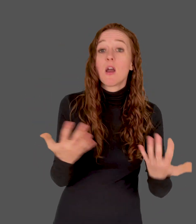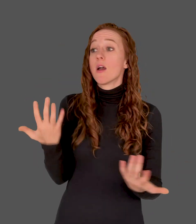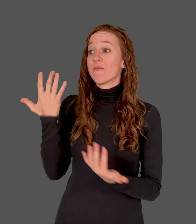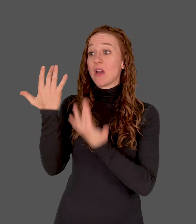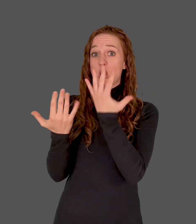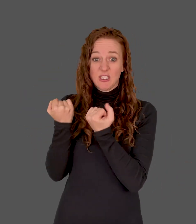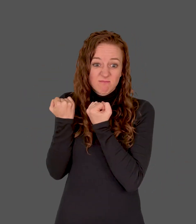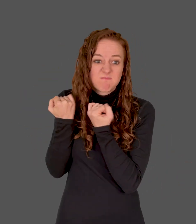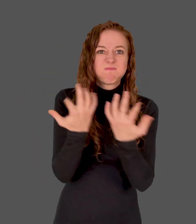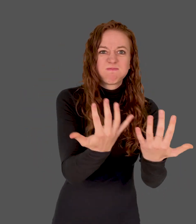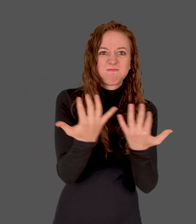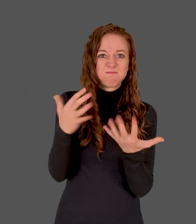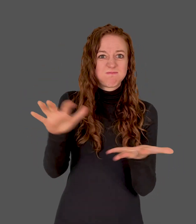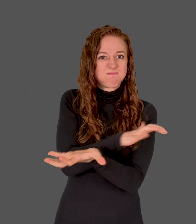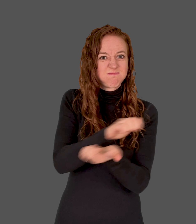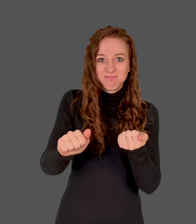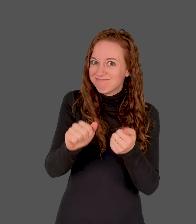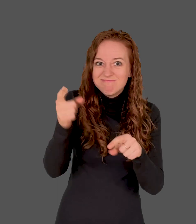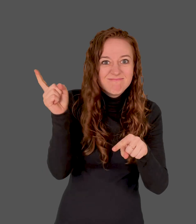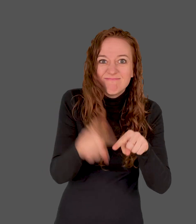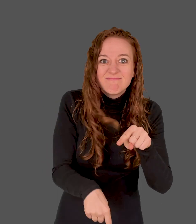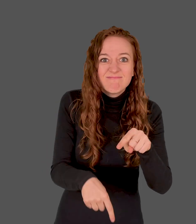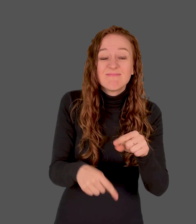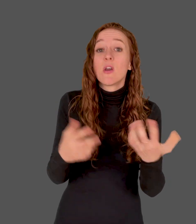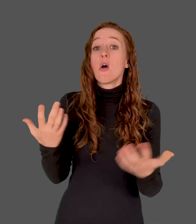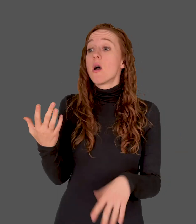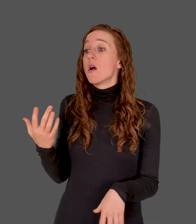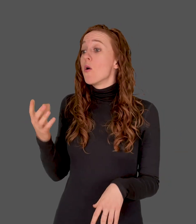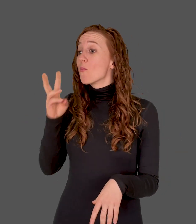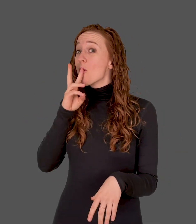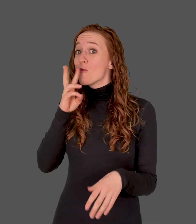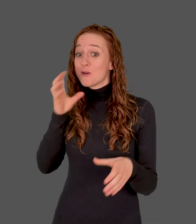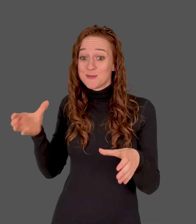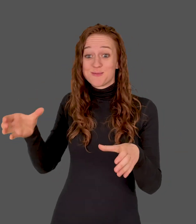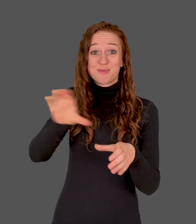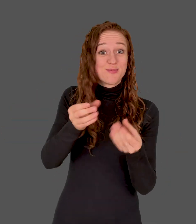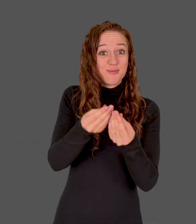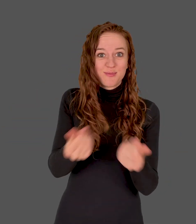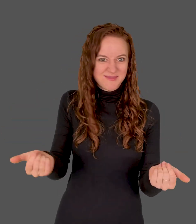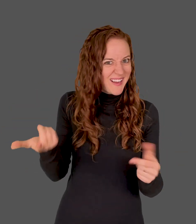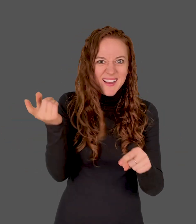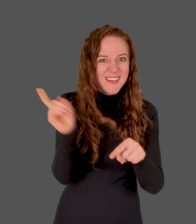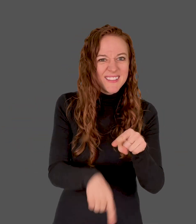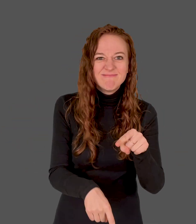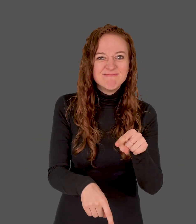fire can’t incinerate them; and water can’t dilute them.